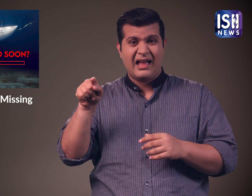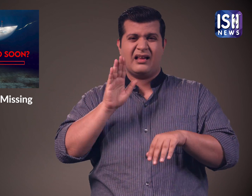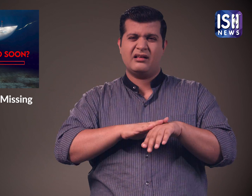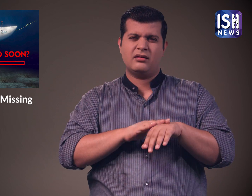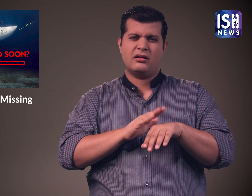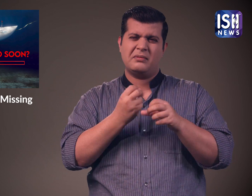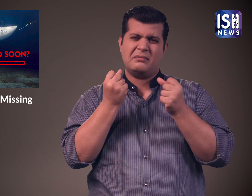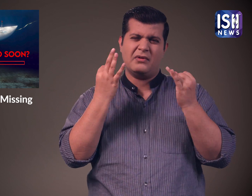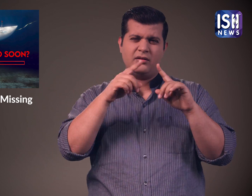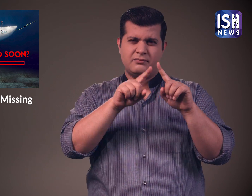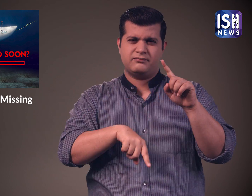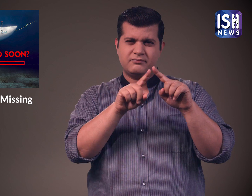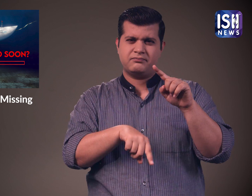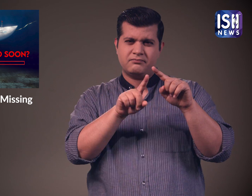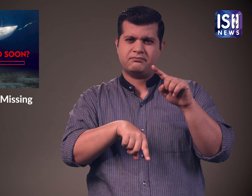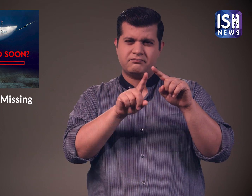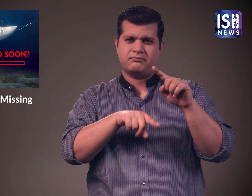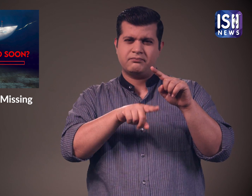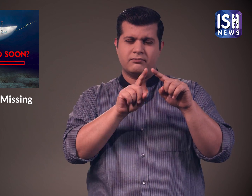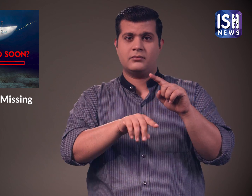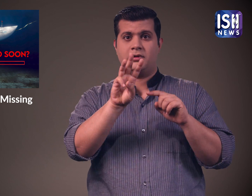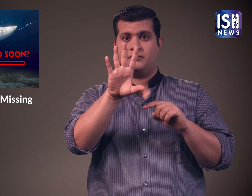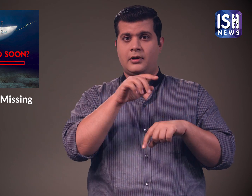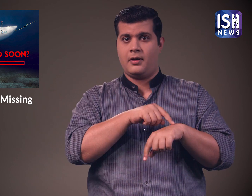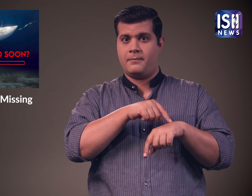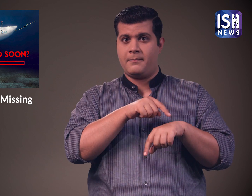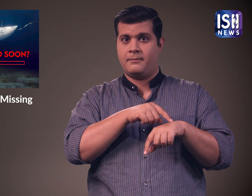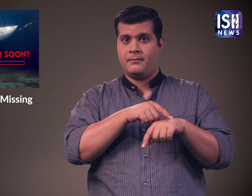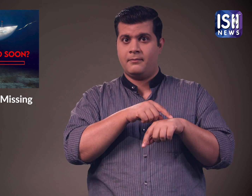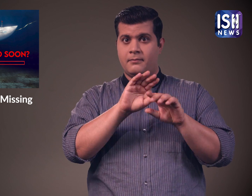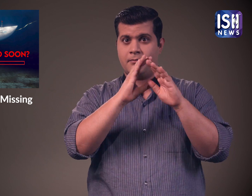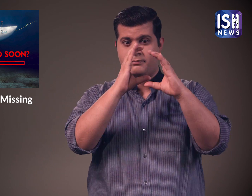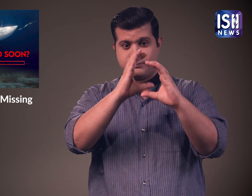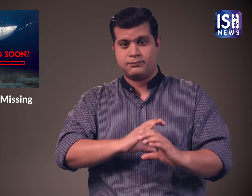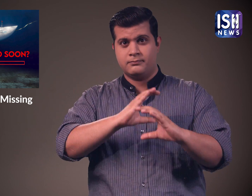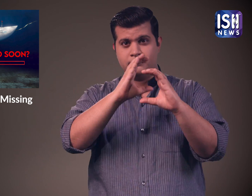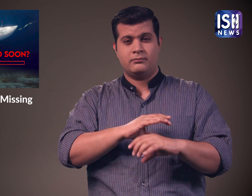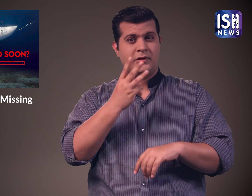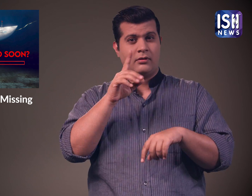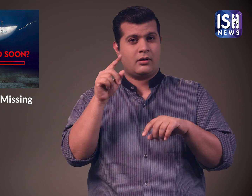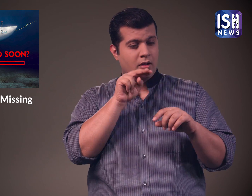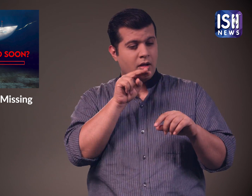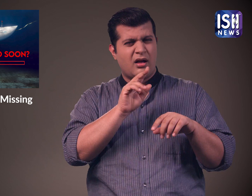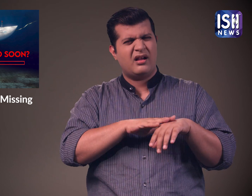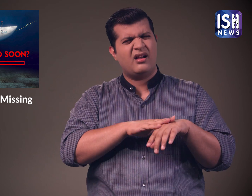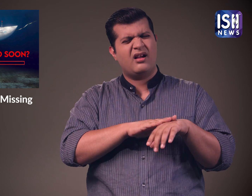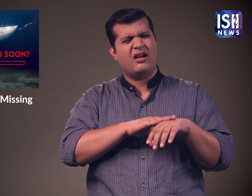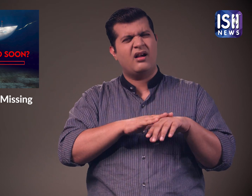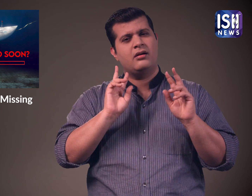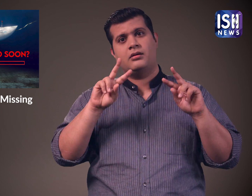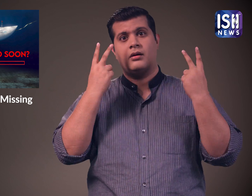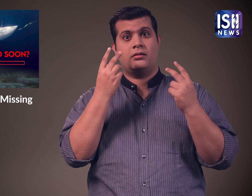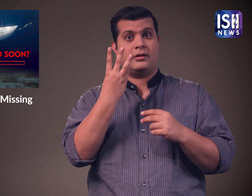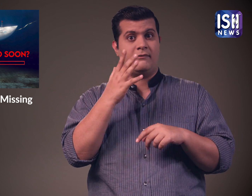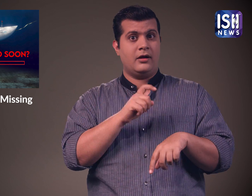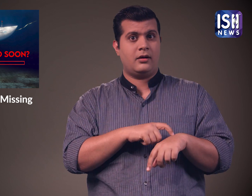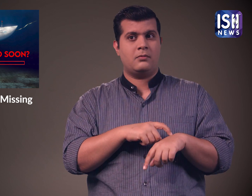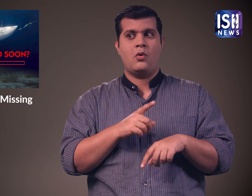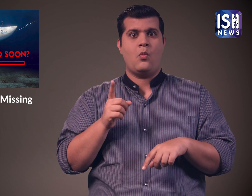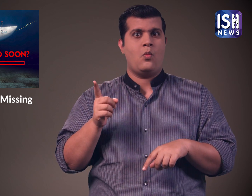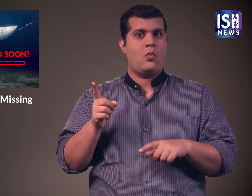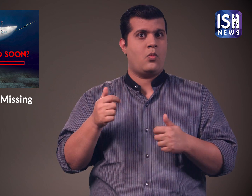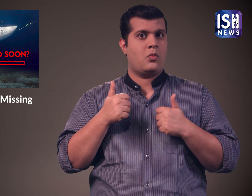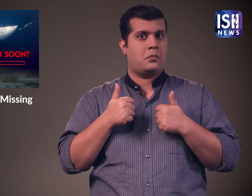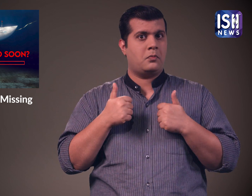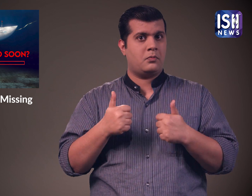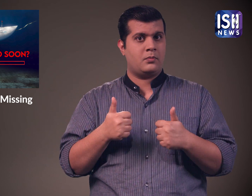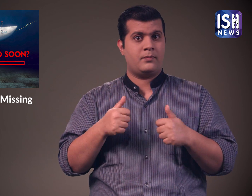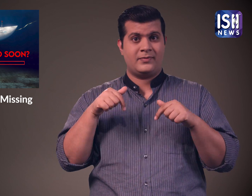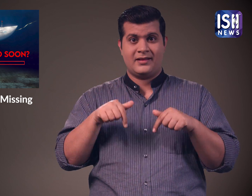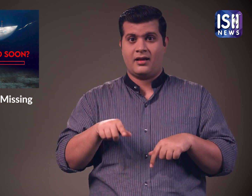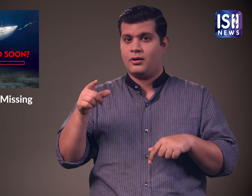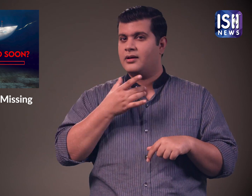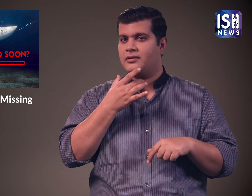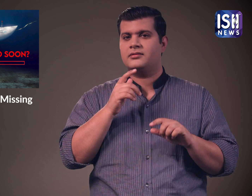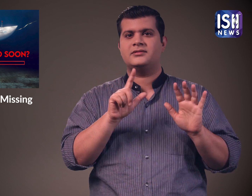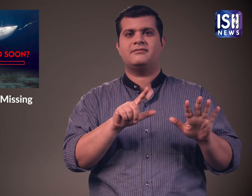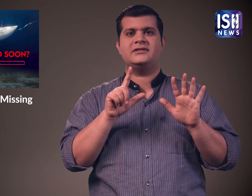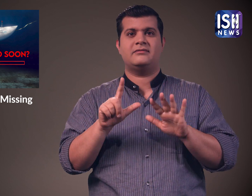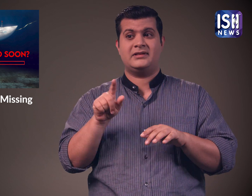He has done more than 35 dives to the spot since then. He's 77 years old.